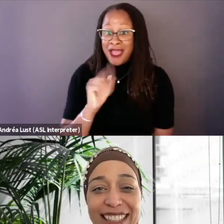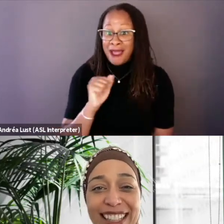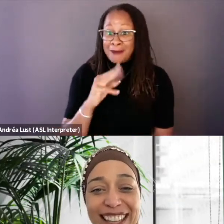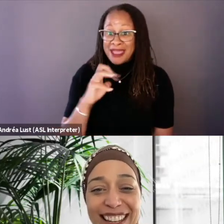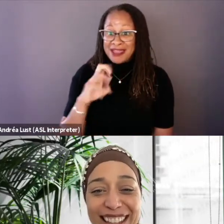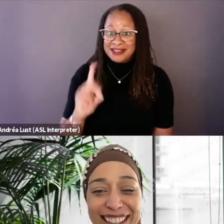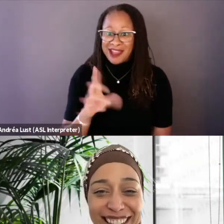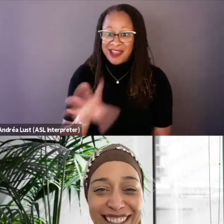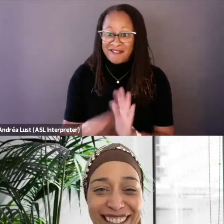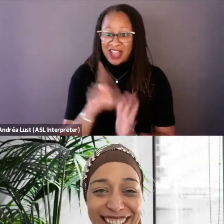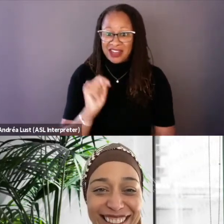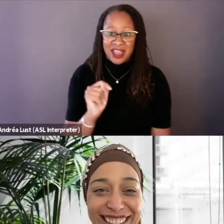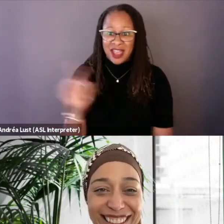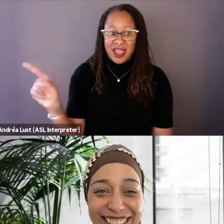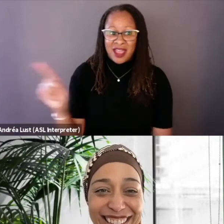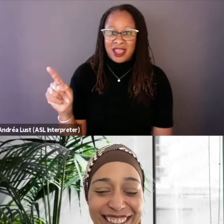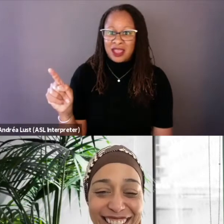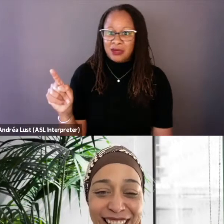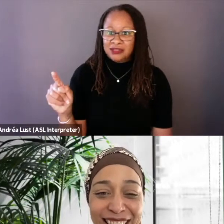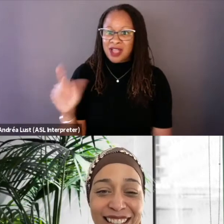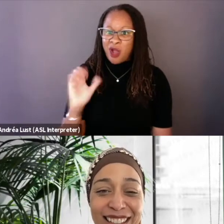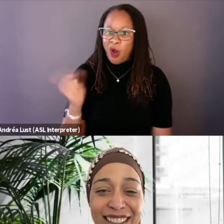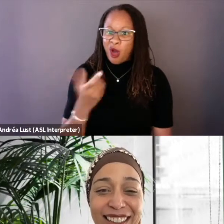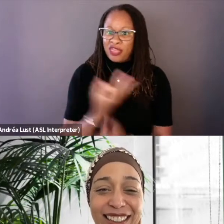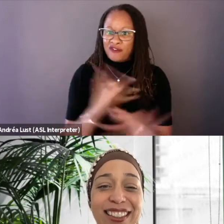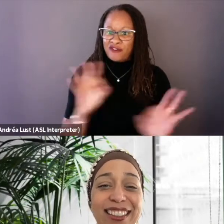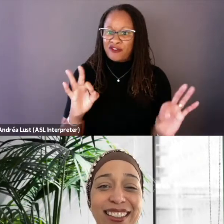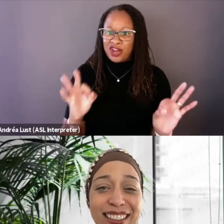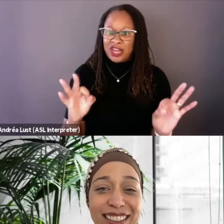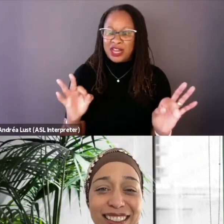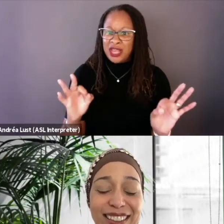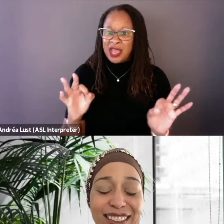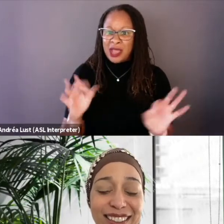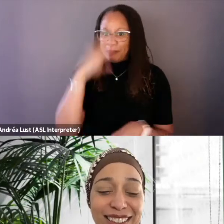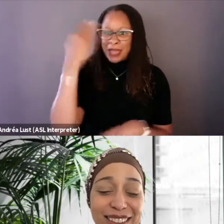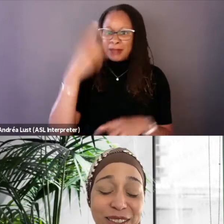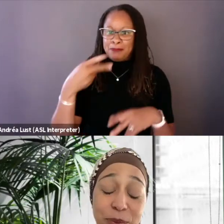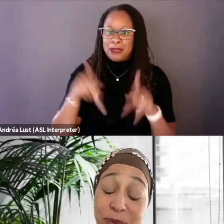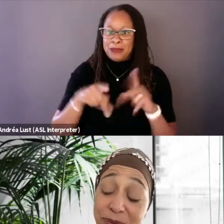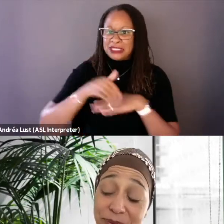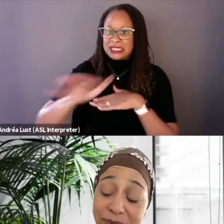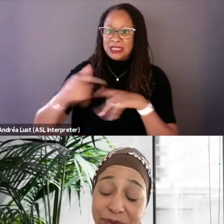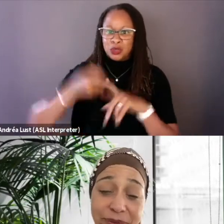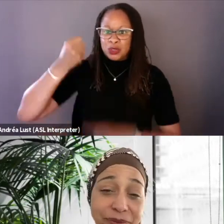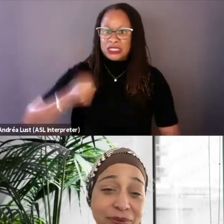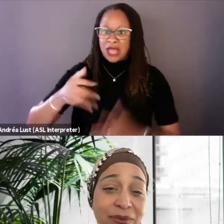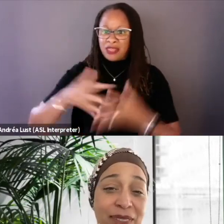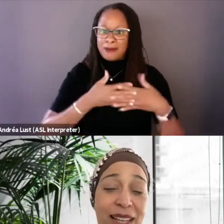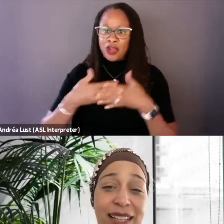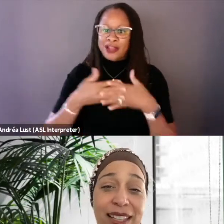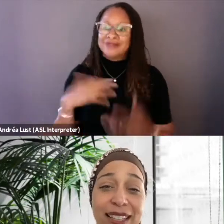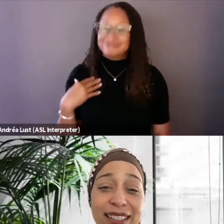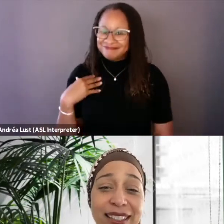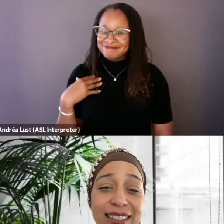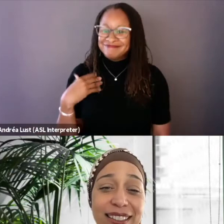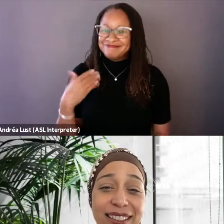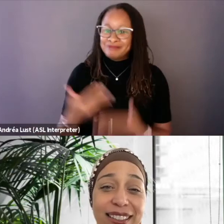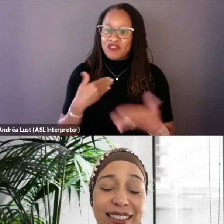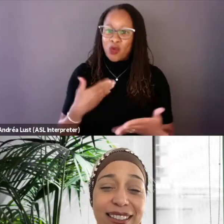that he wanted to ship all the free black people to South America, before he signed the emancipation proclamation.